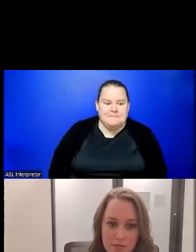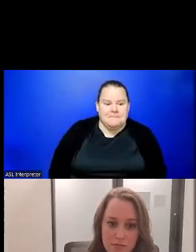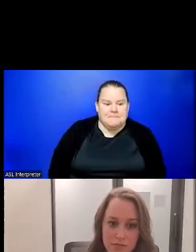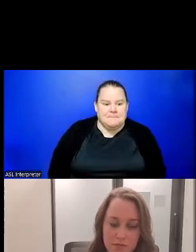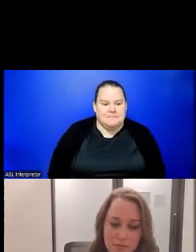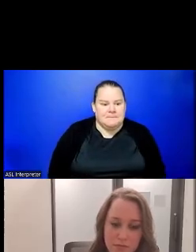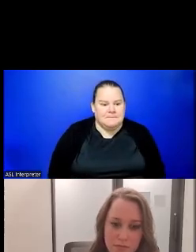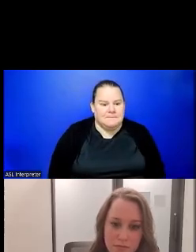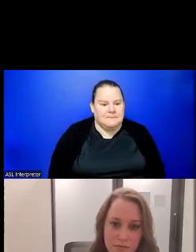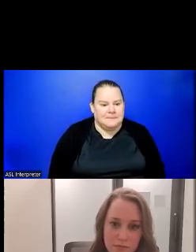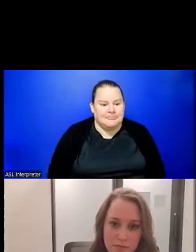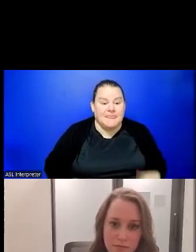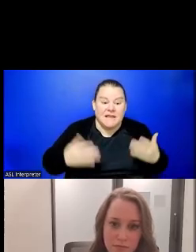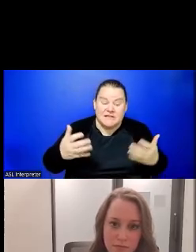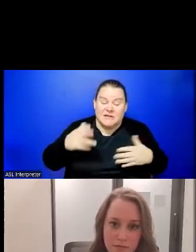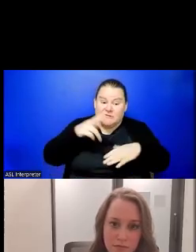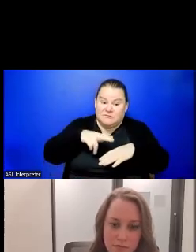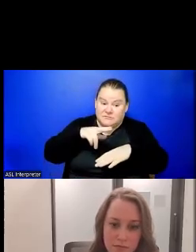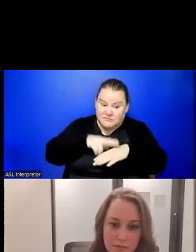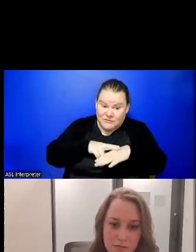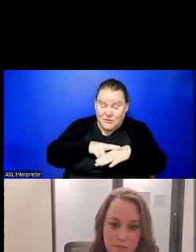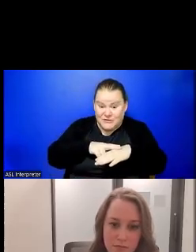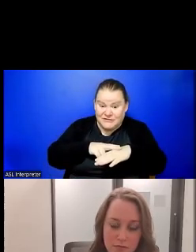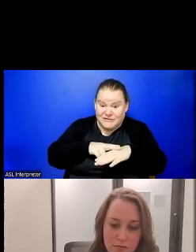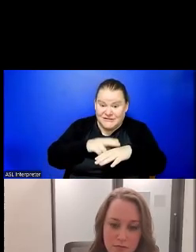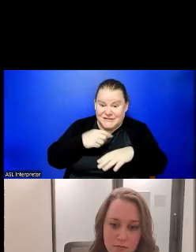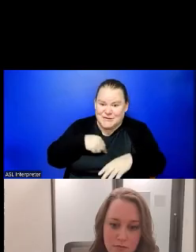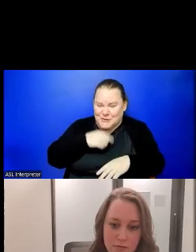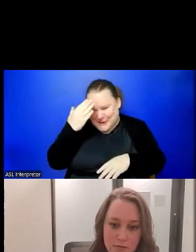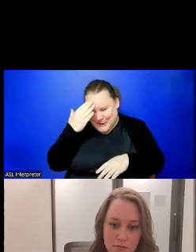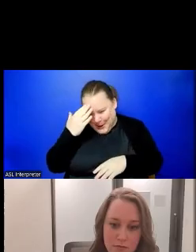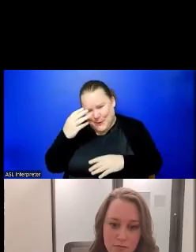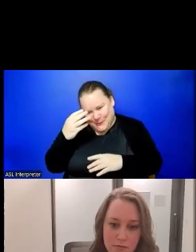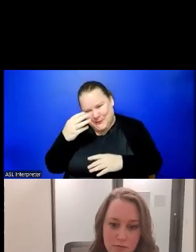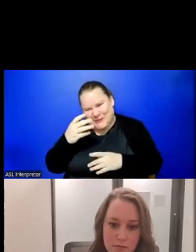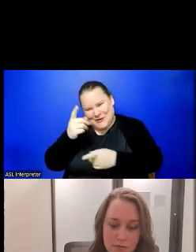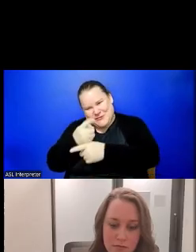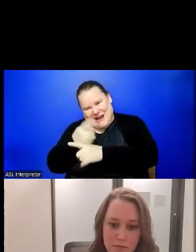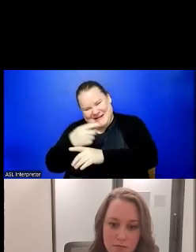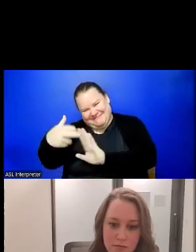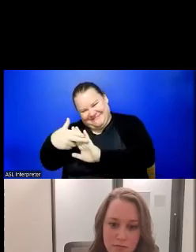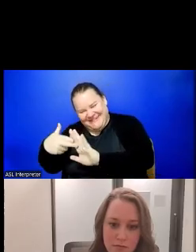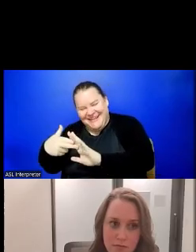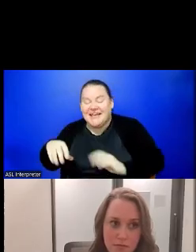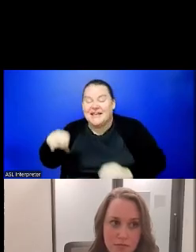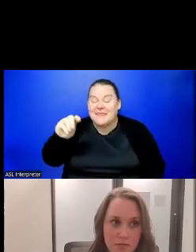So, of course, here, since we kind of know where this is leading, the MRI comes back normal,